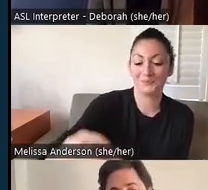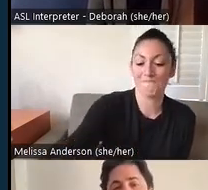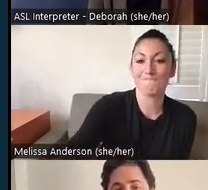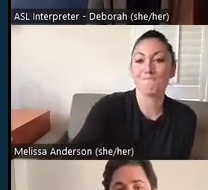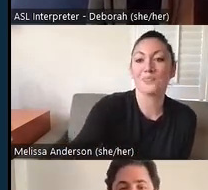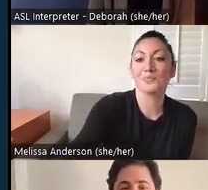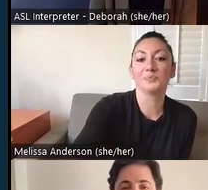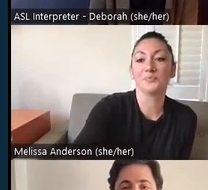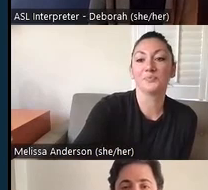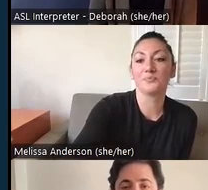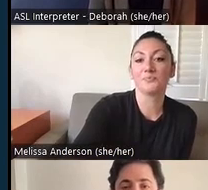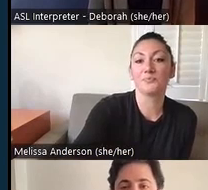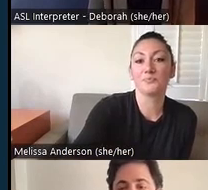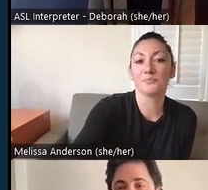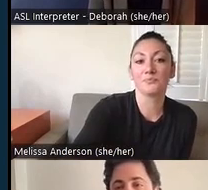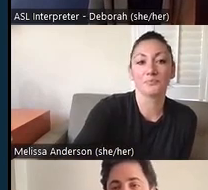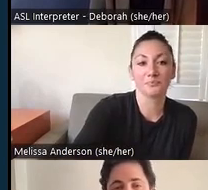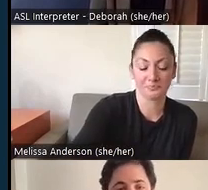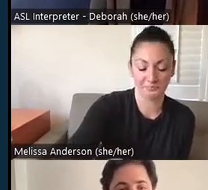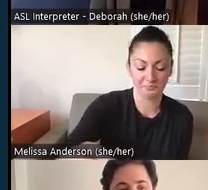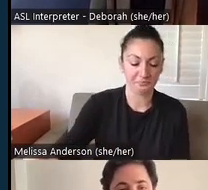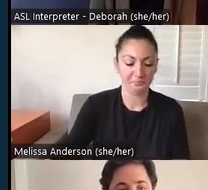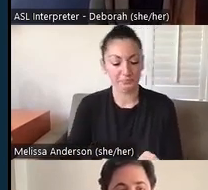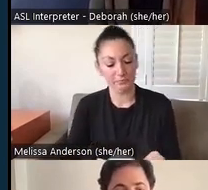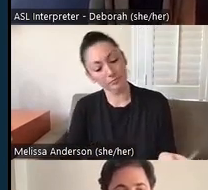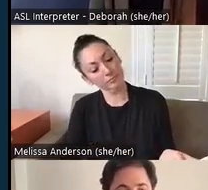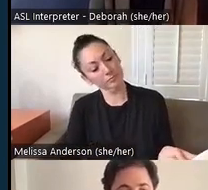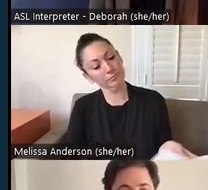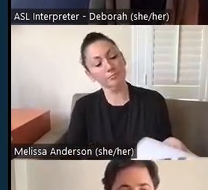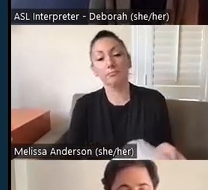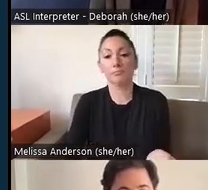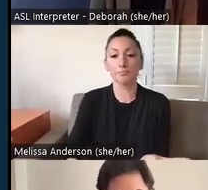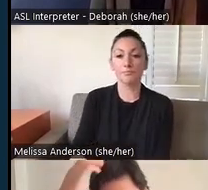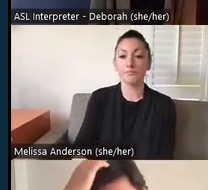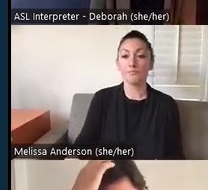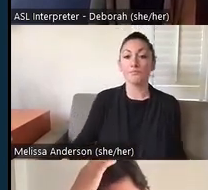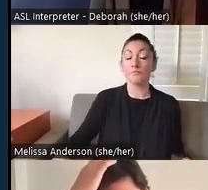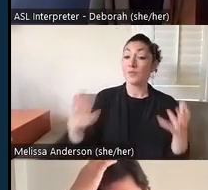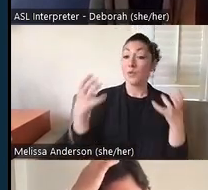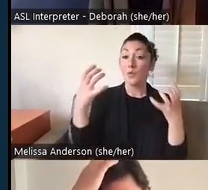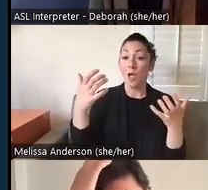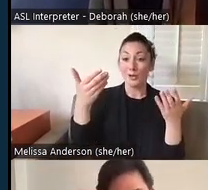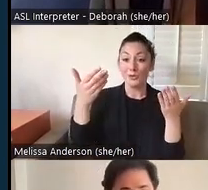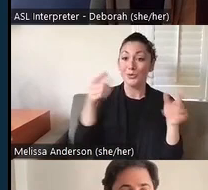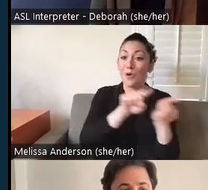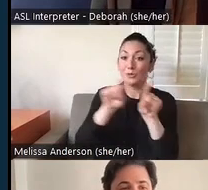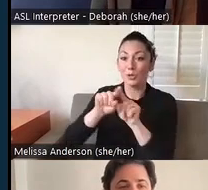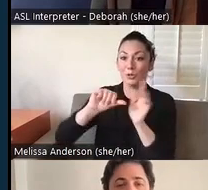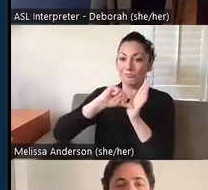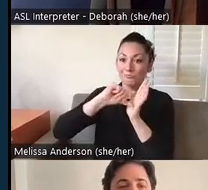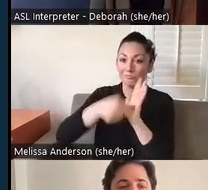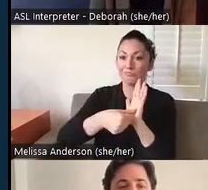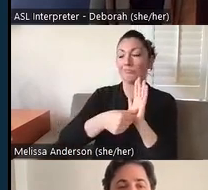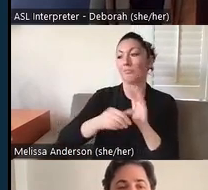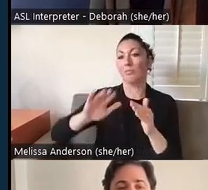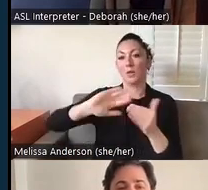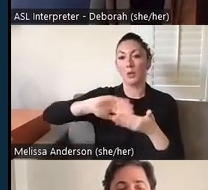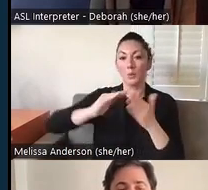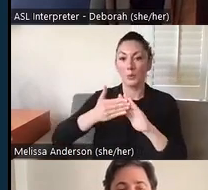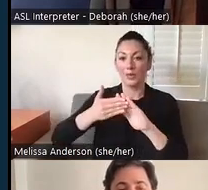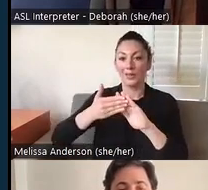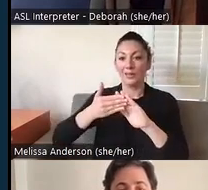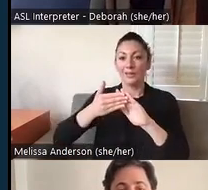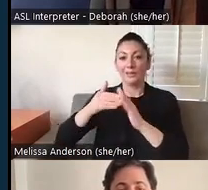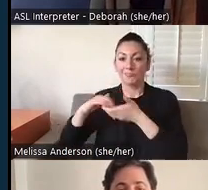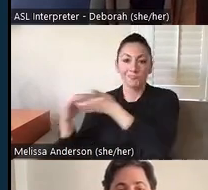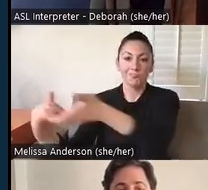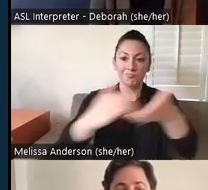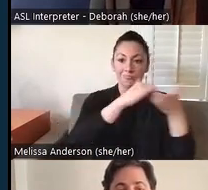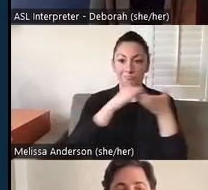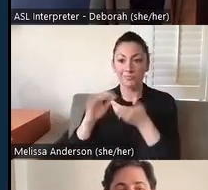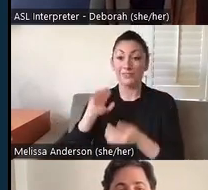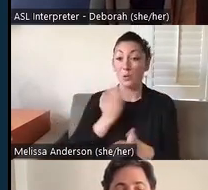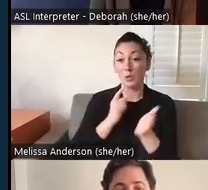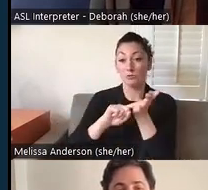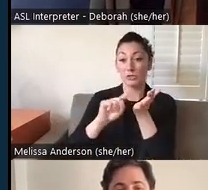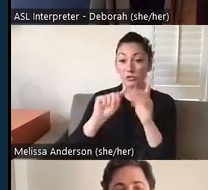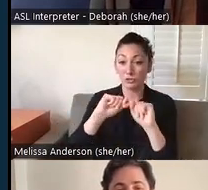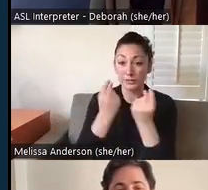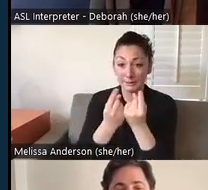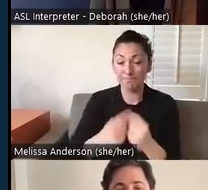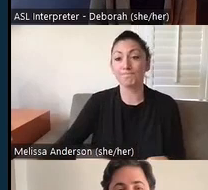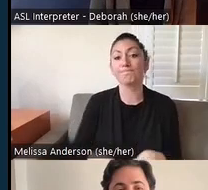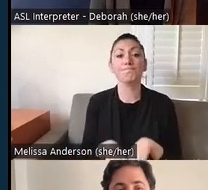your eye out for our recruitment drive, which will be coming soon.